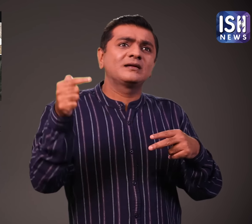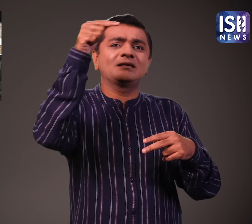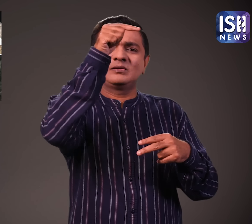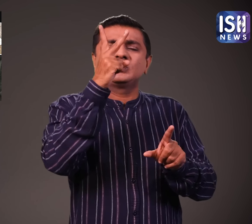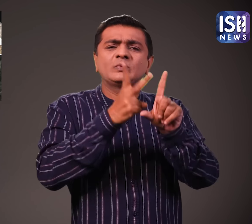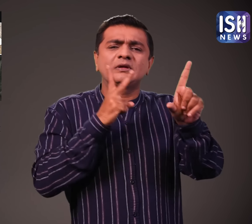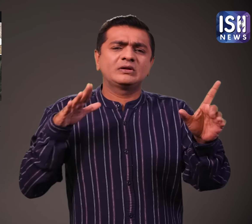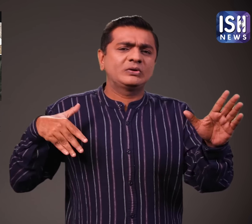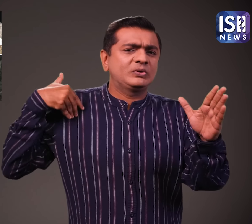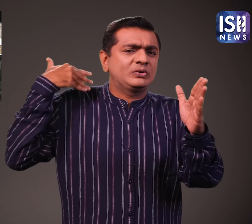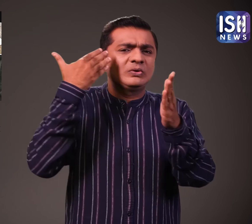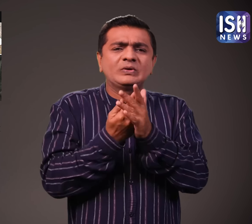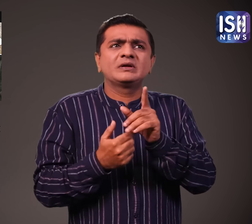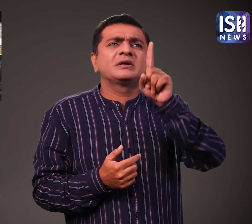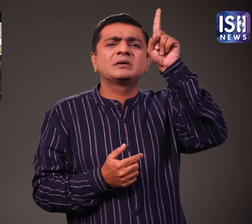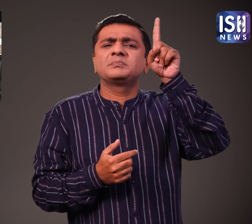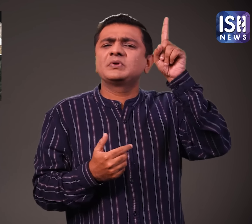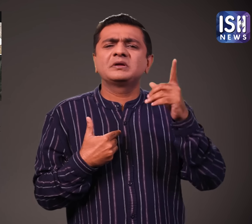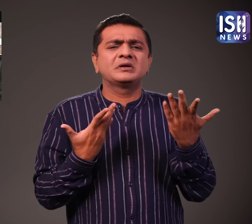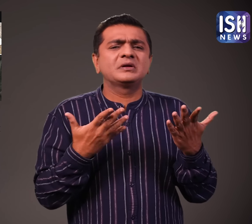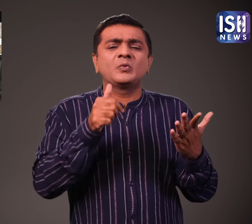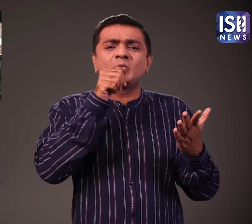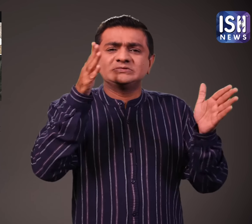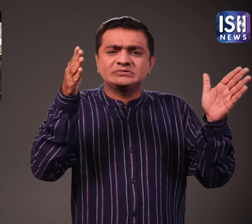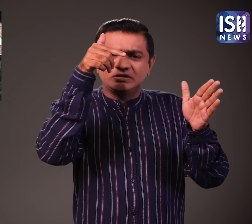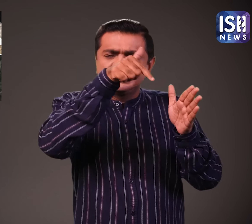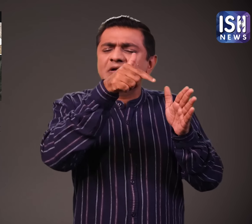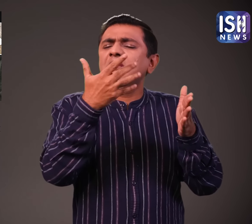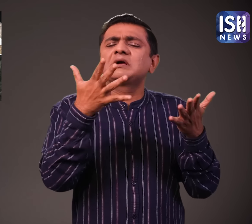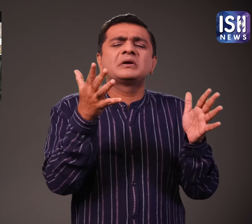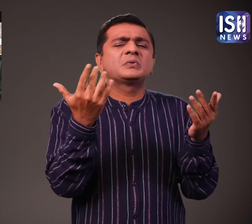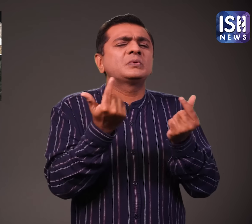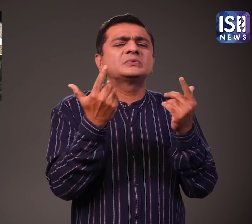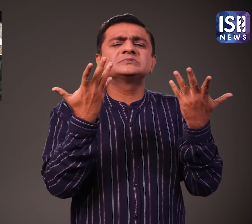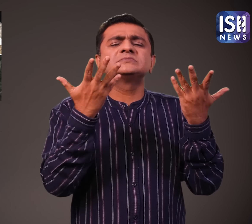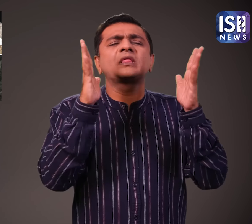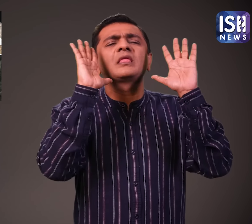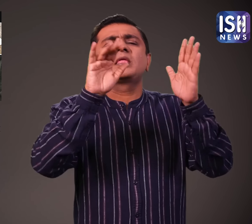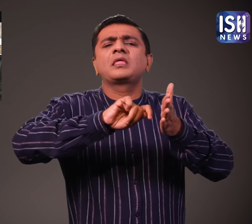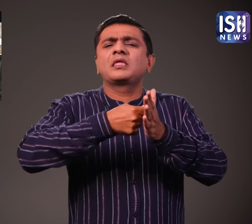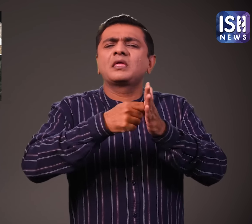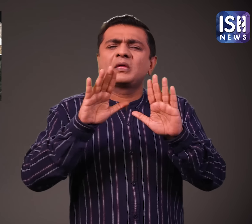the terrace gate had been locked for the past two years and that the water tank was never used.